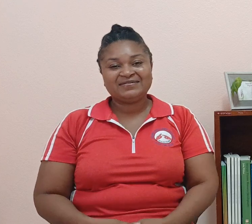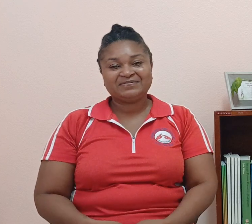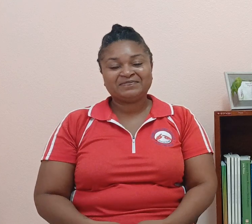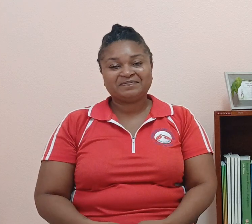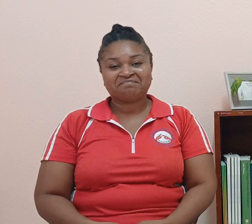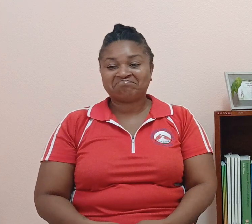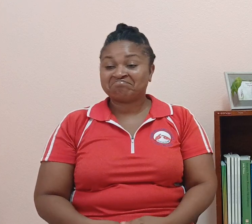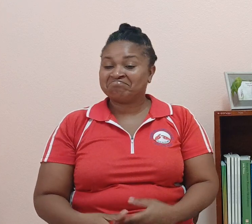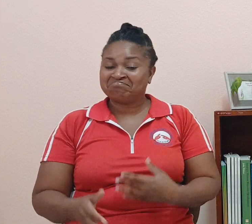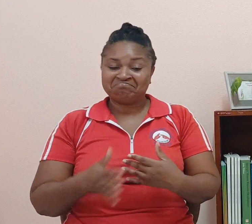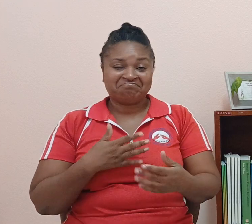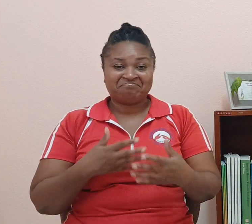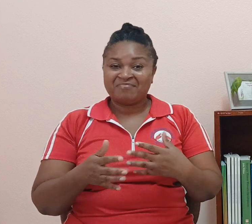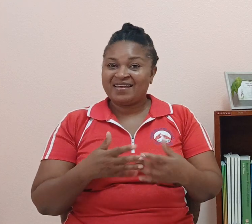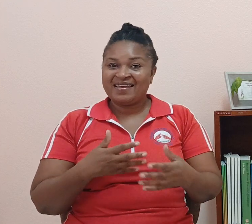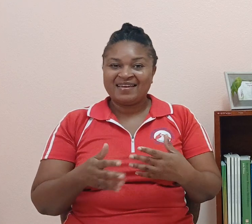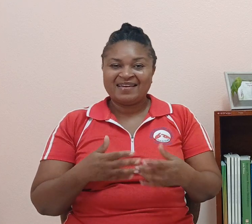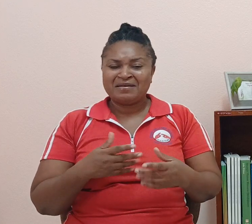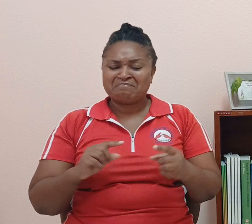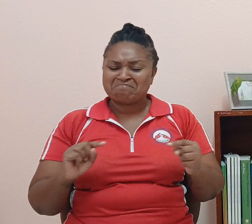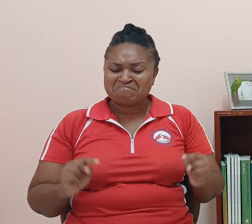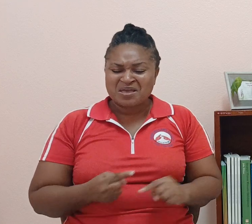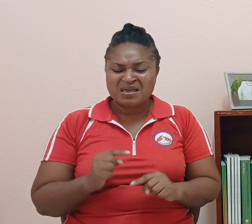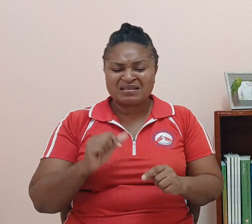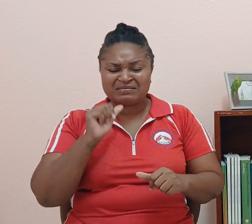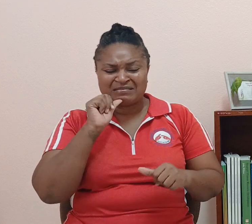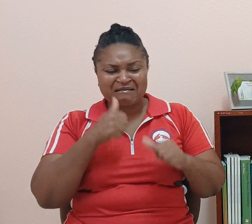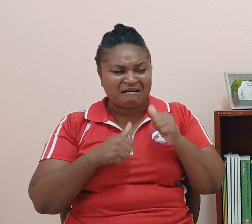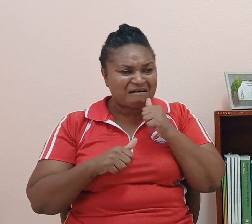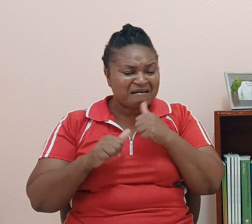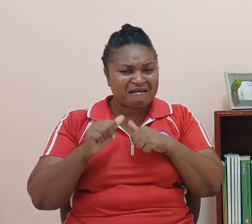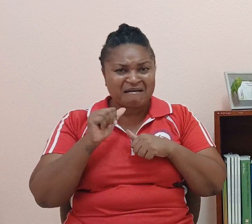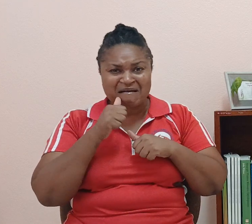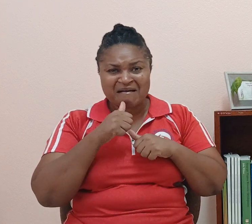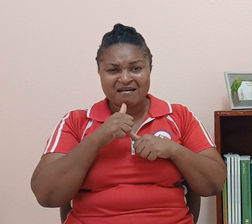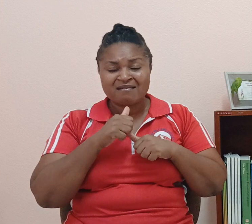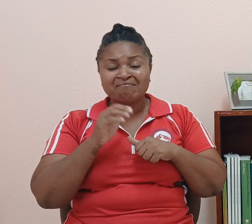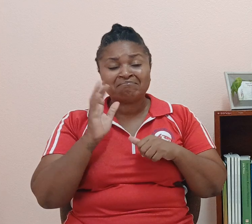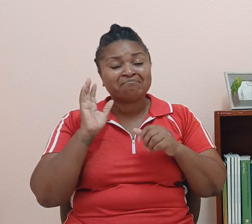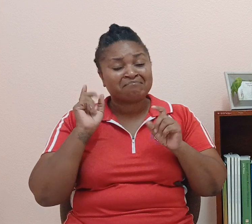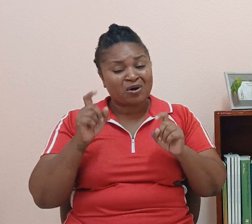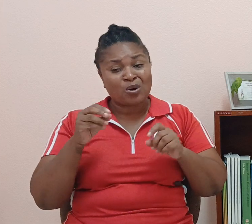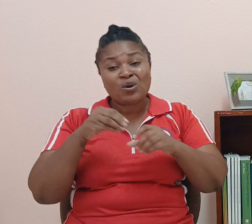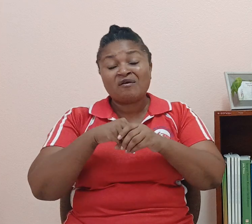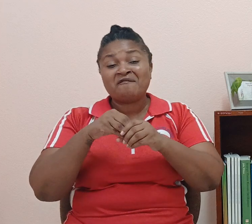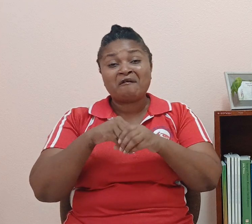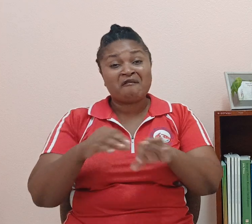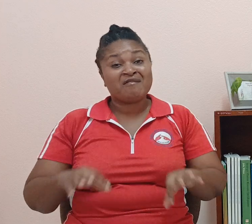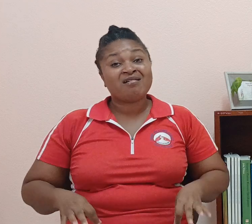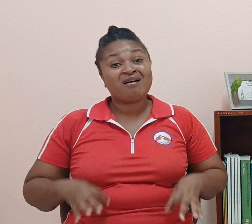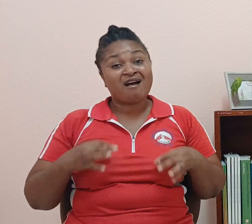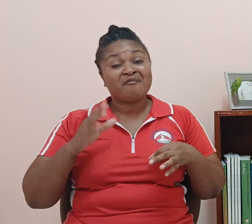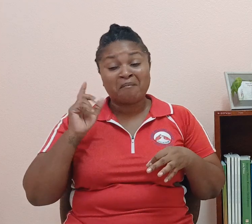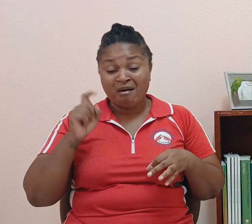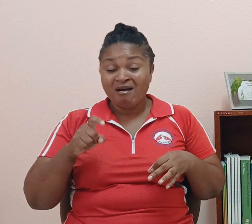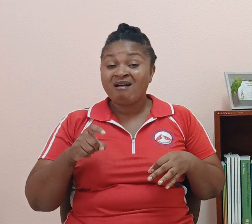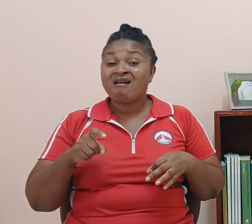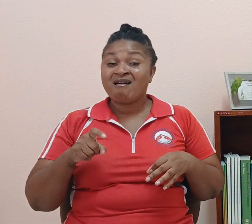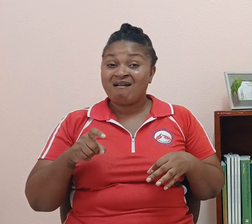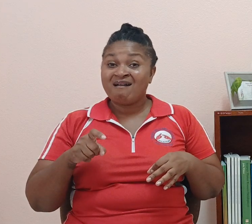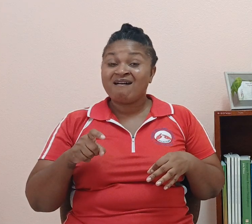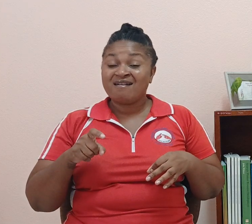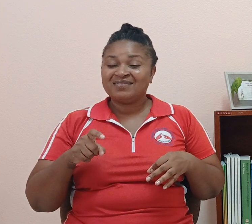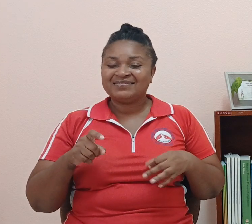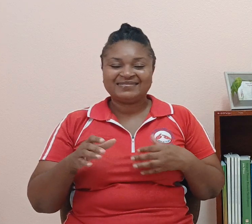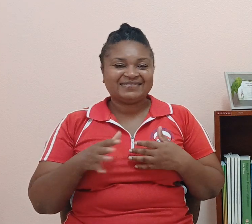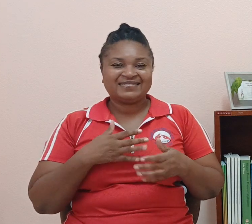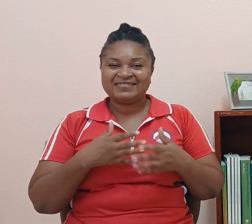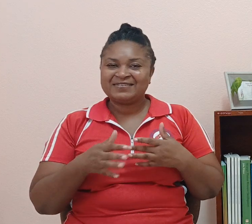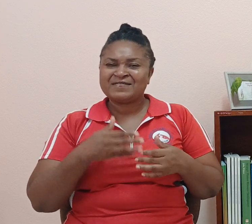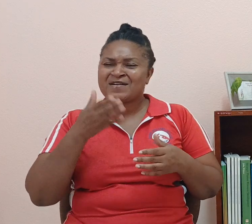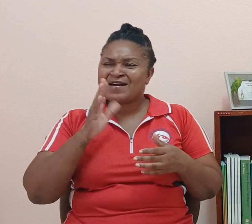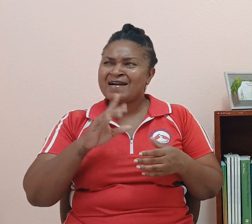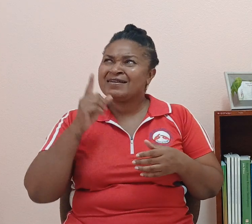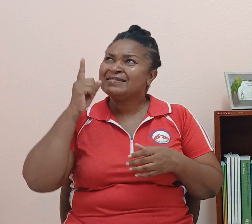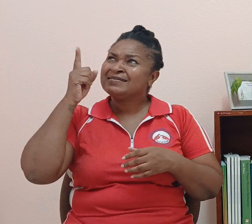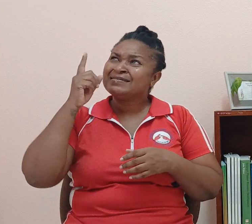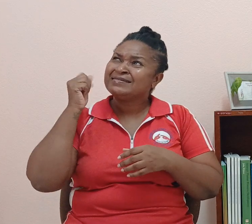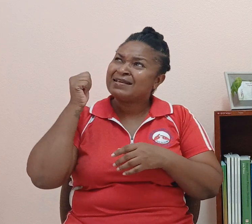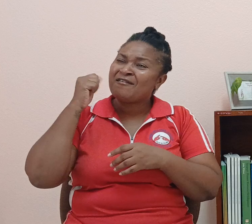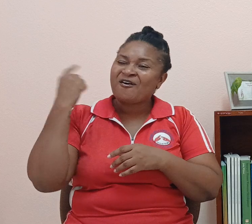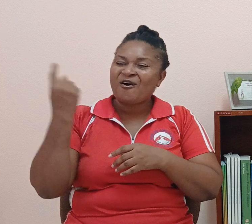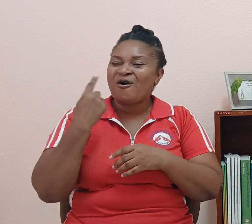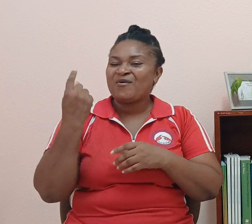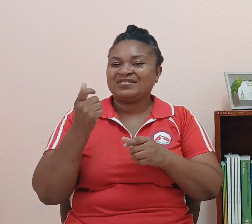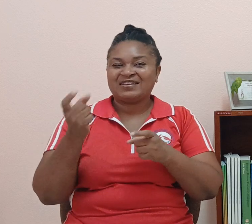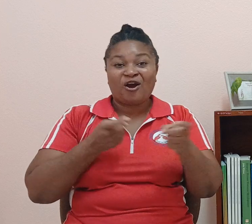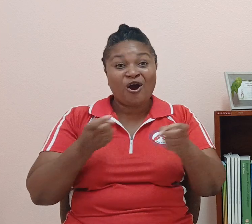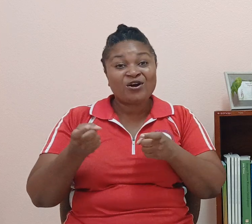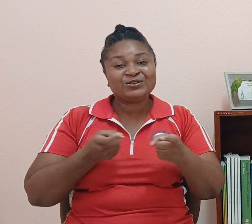Therefore, pain and suffering are part of life. However, God is always in control